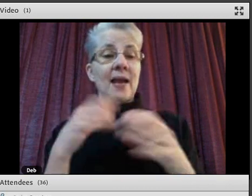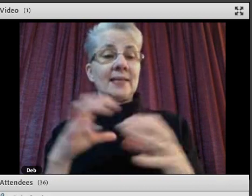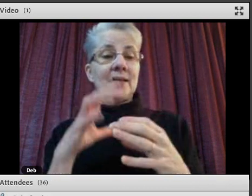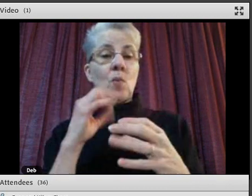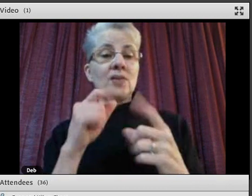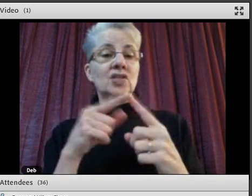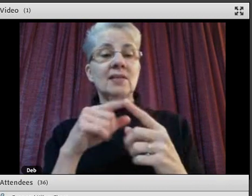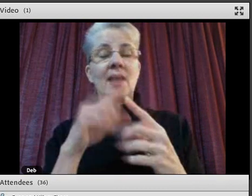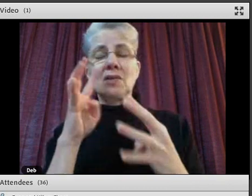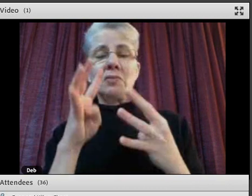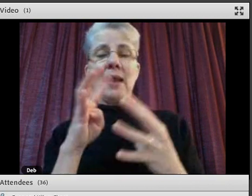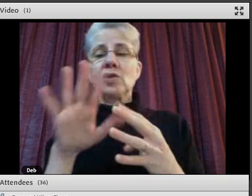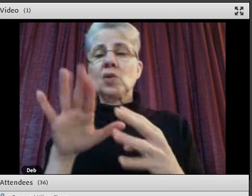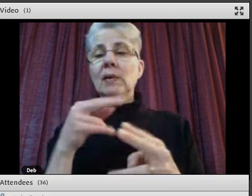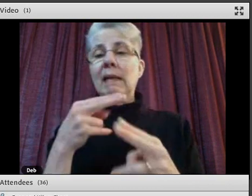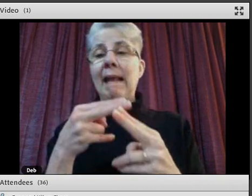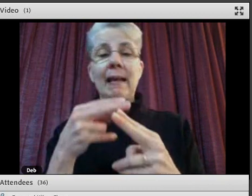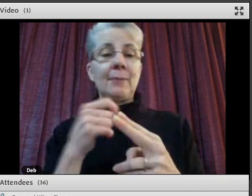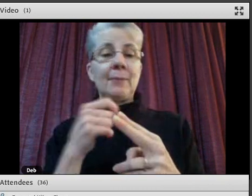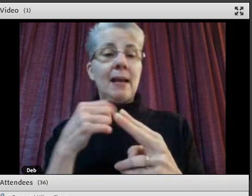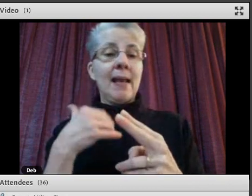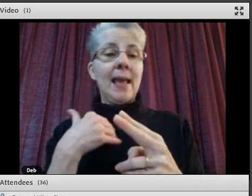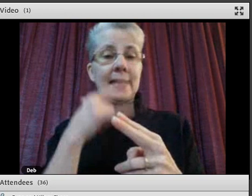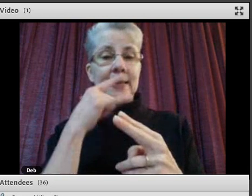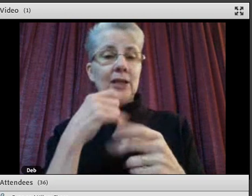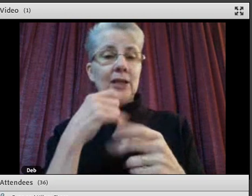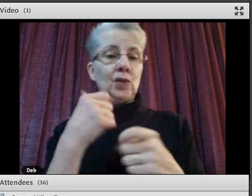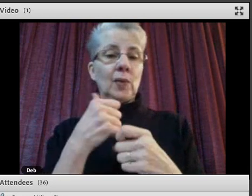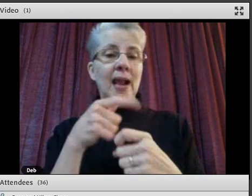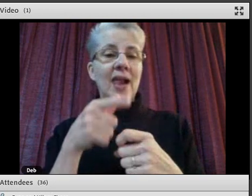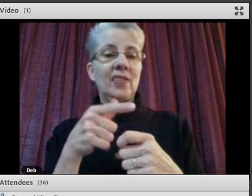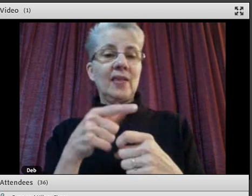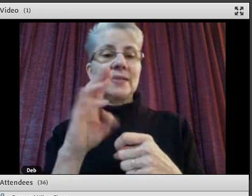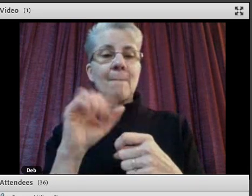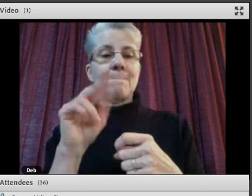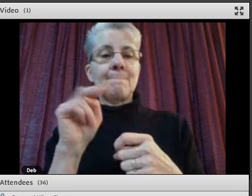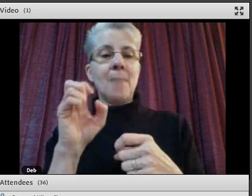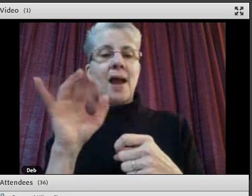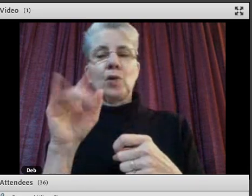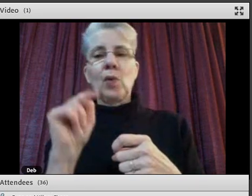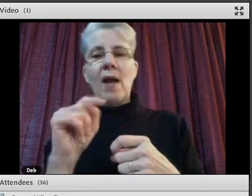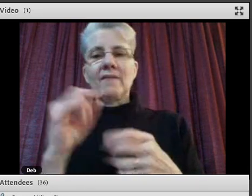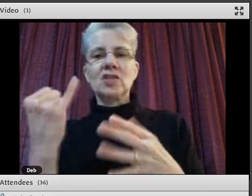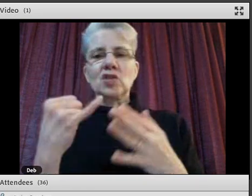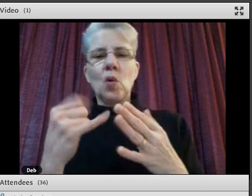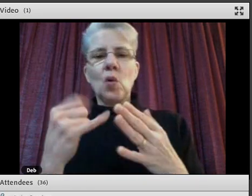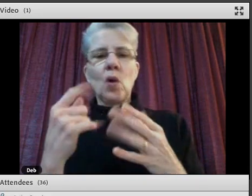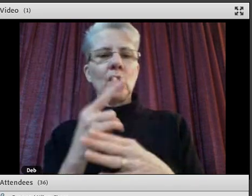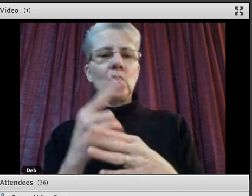which was to just kind of create your name. And I had a kid create this little Minecraft sword for me, as well.